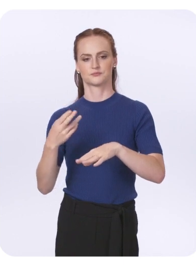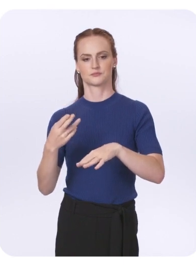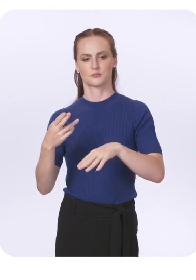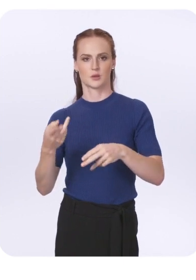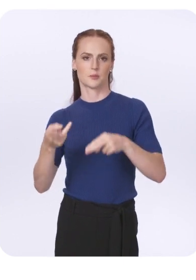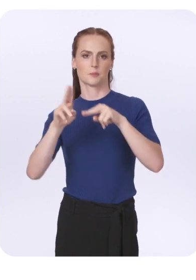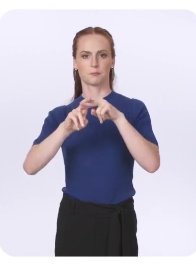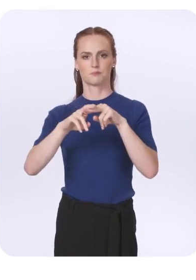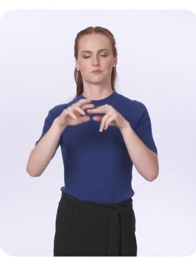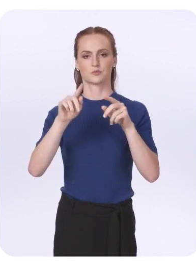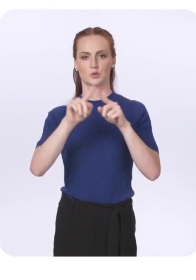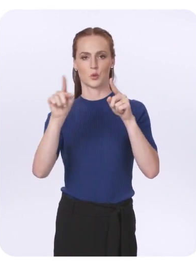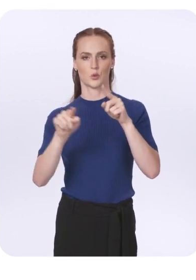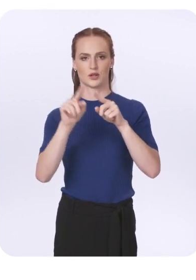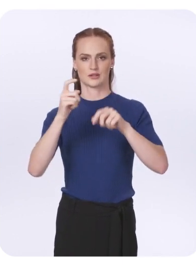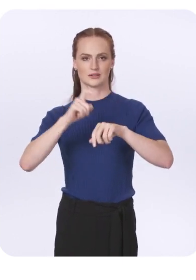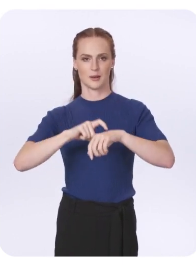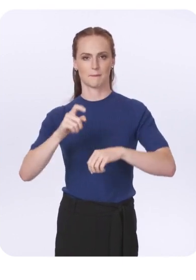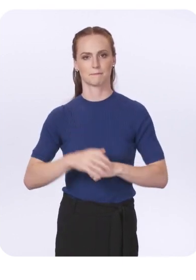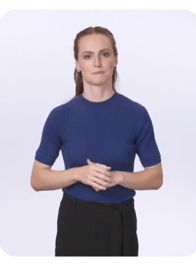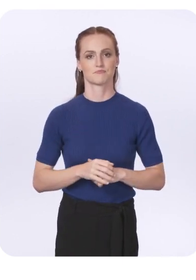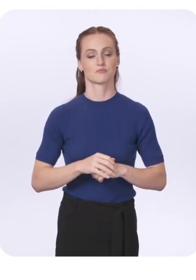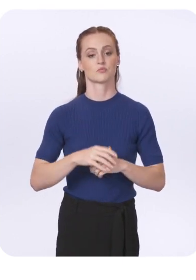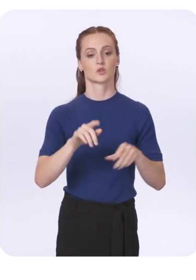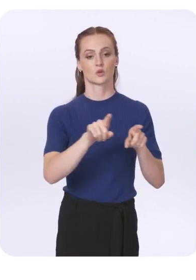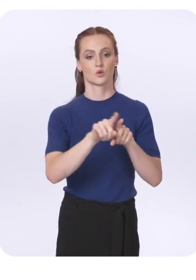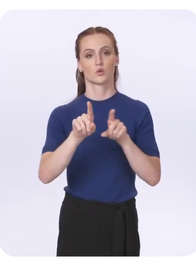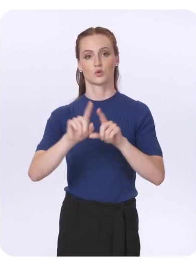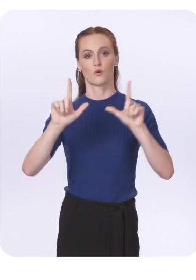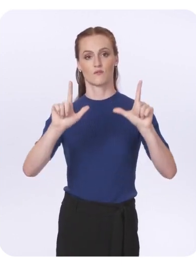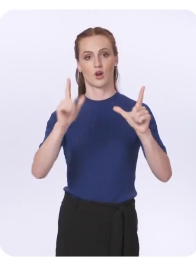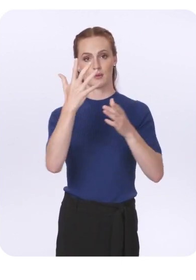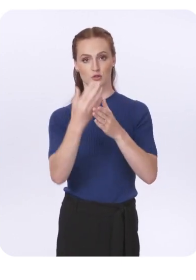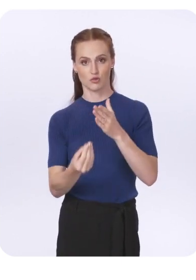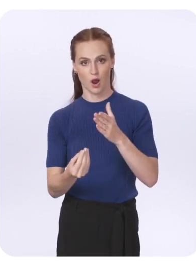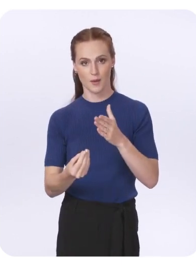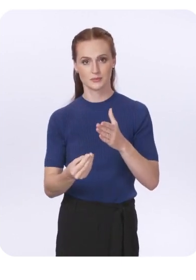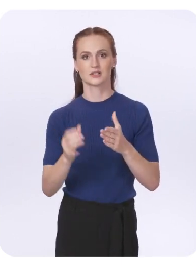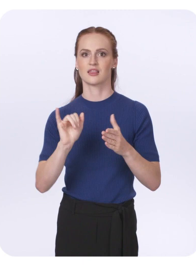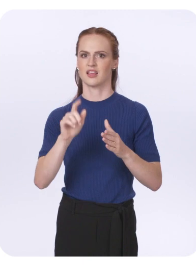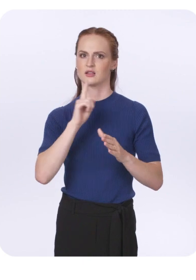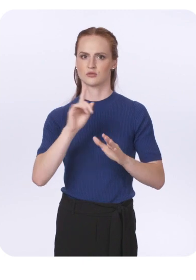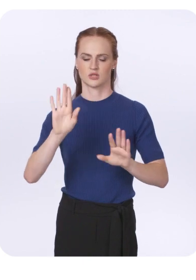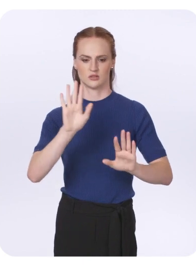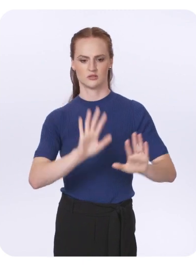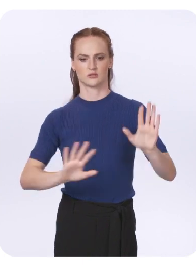Finally, frame drops, also known as stale frames, are pretty jarring experience for users.